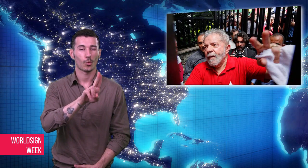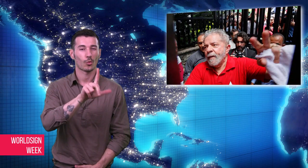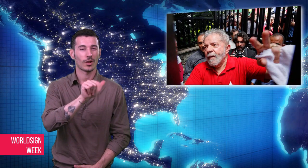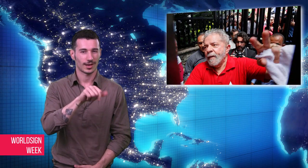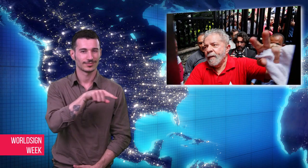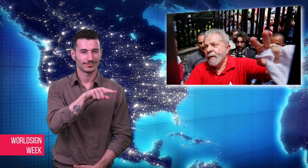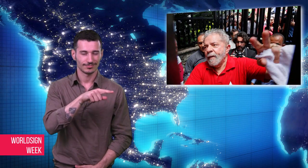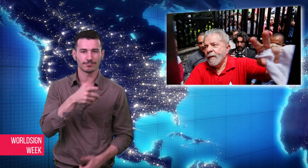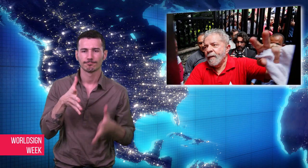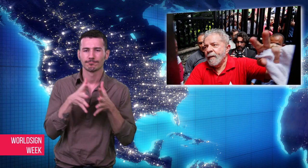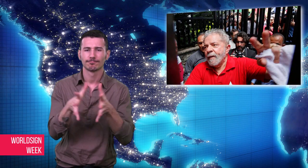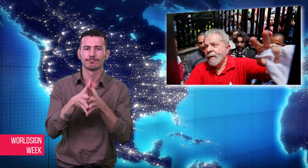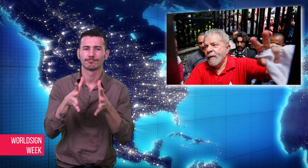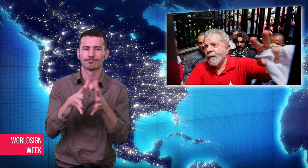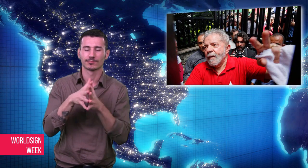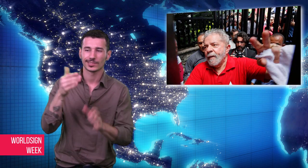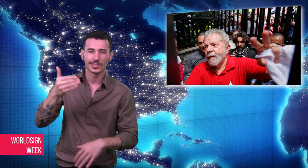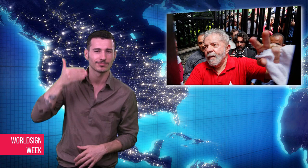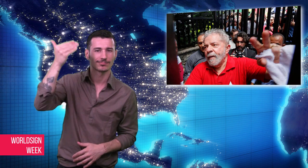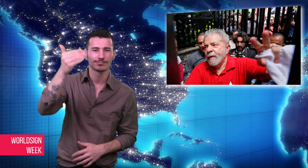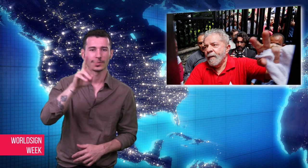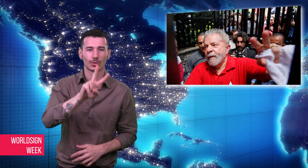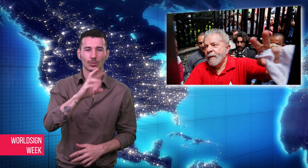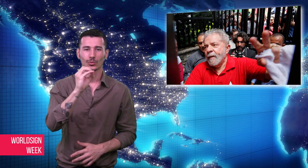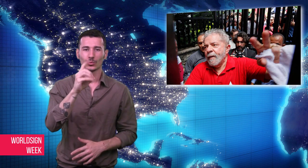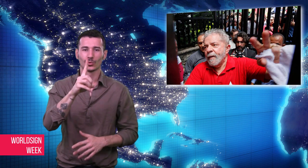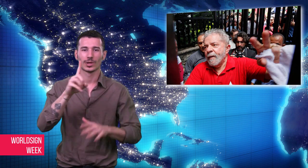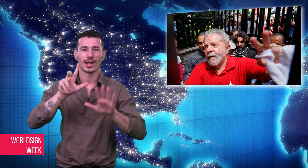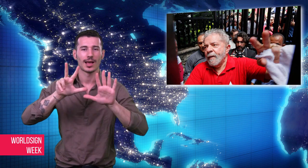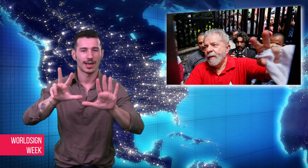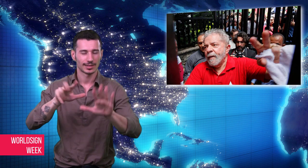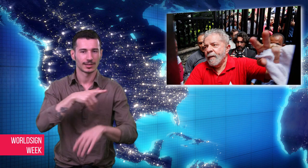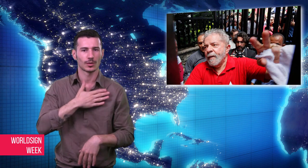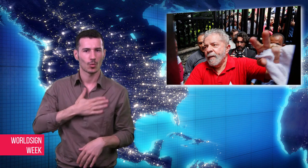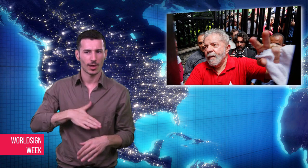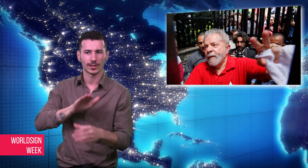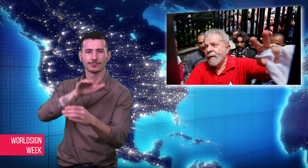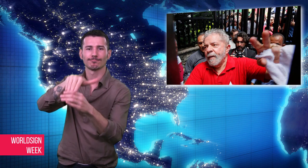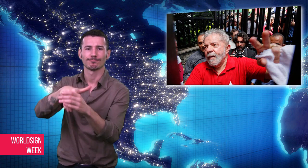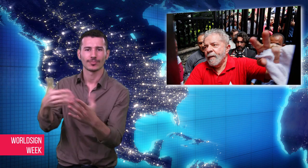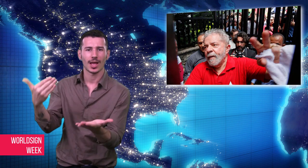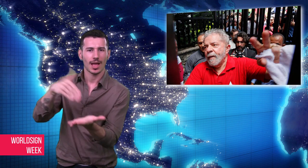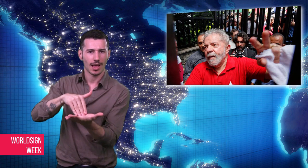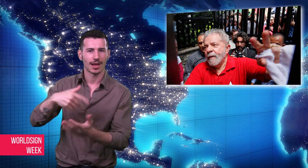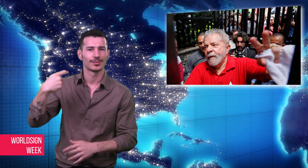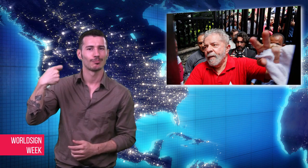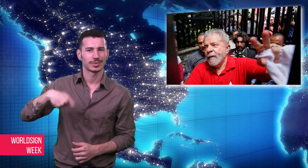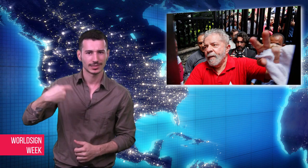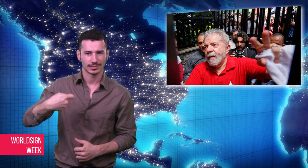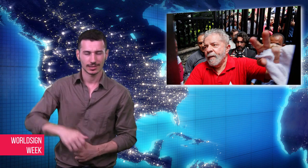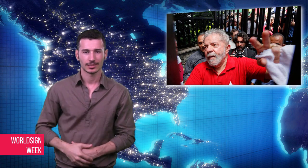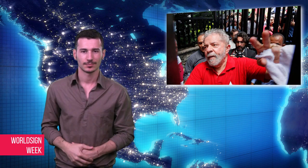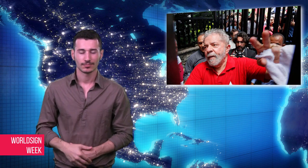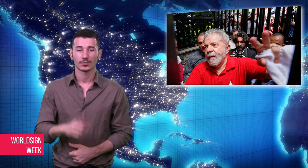Lula has said he wants to run for president again in 2018, but he may be